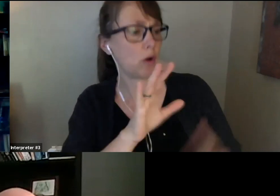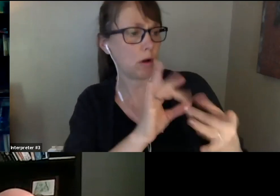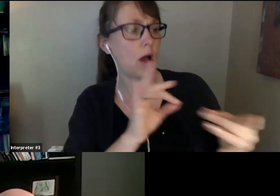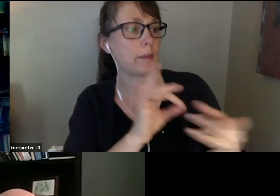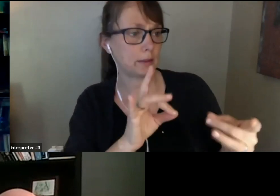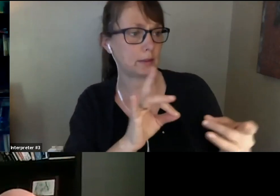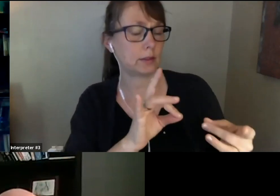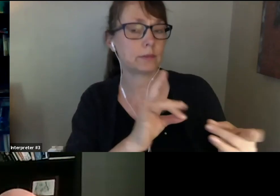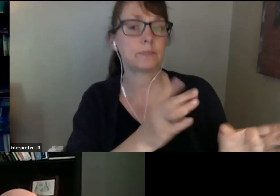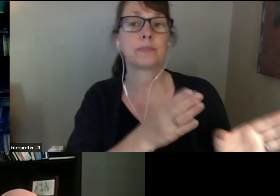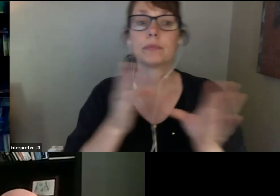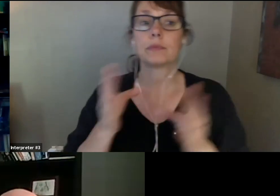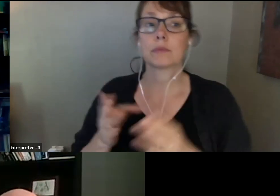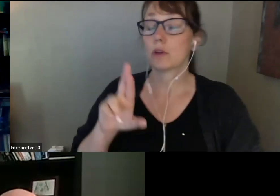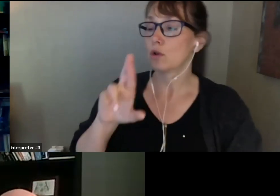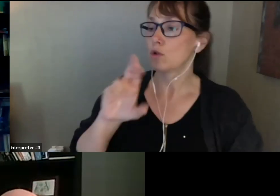And Russ, you had your hand up again?